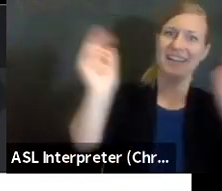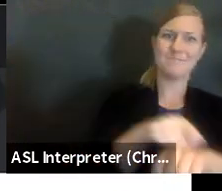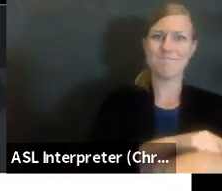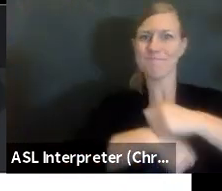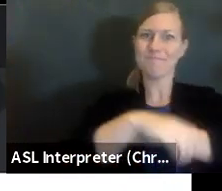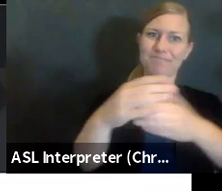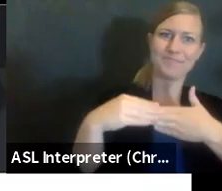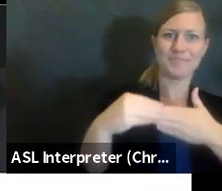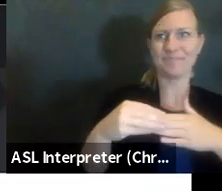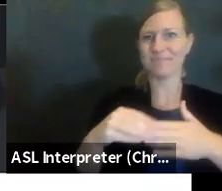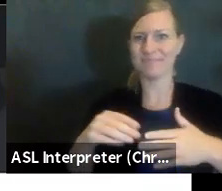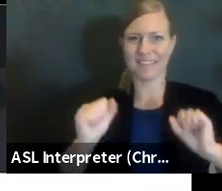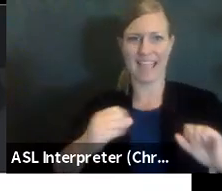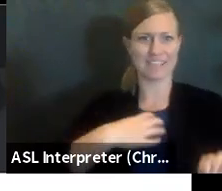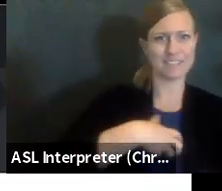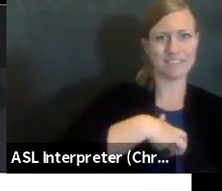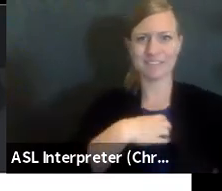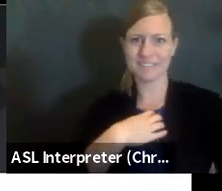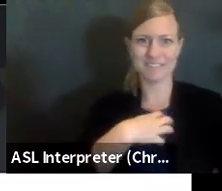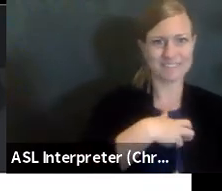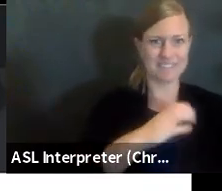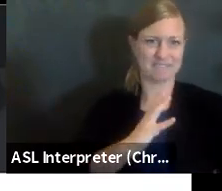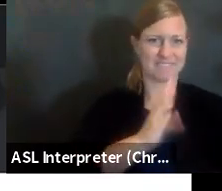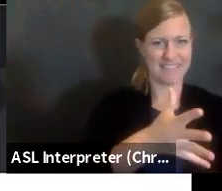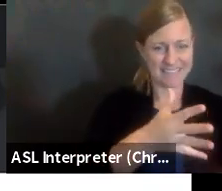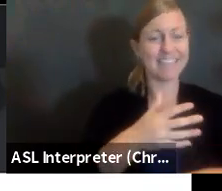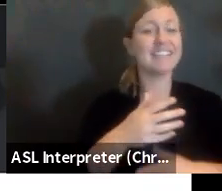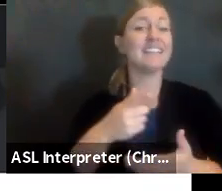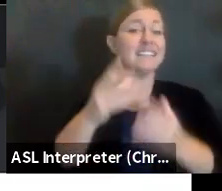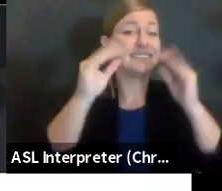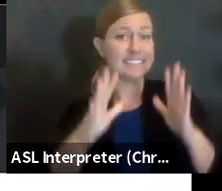ESD 112 - Katherine Livick: Your students are probably going to pick it up and be like, oh yeah I got it and just kind of flow with it.